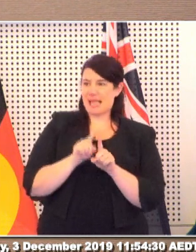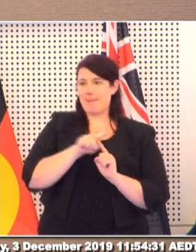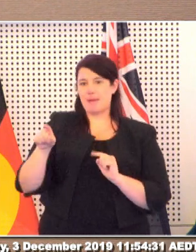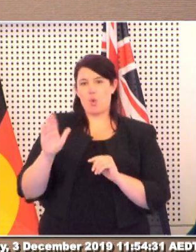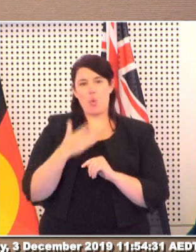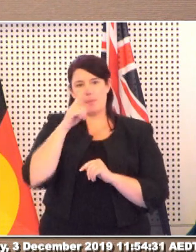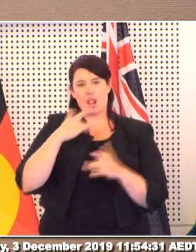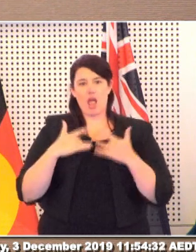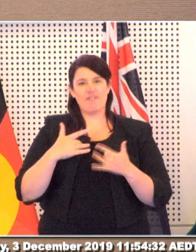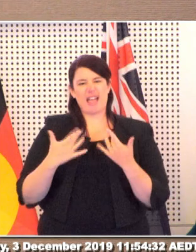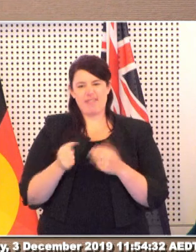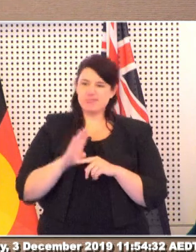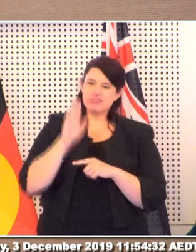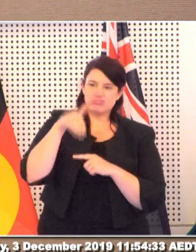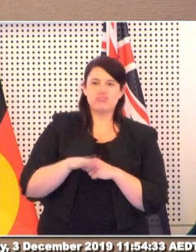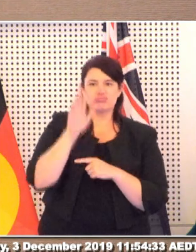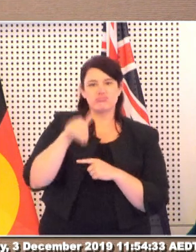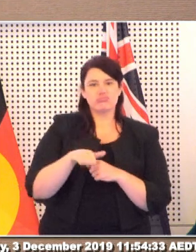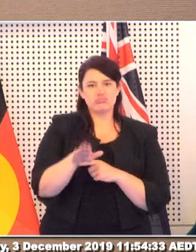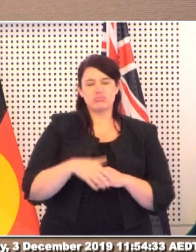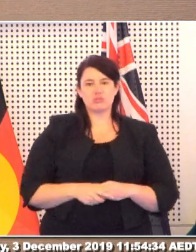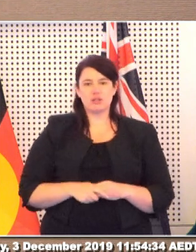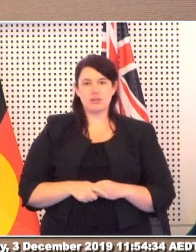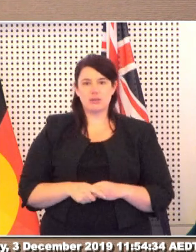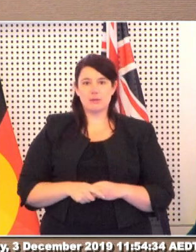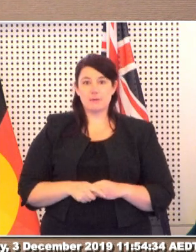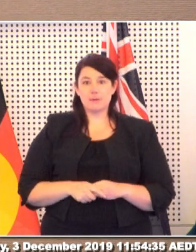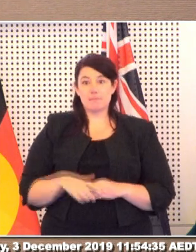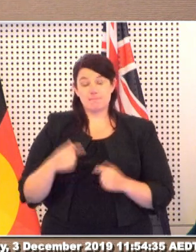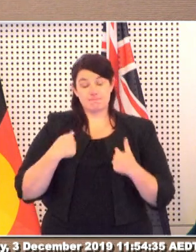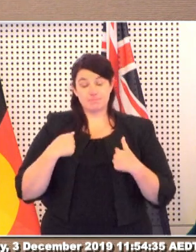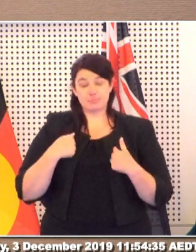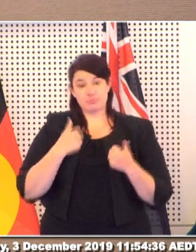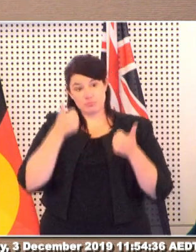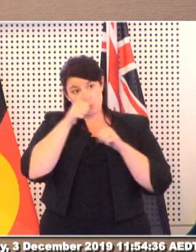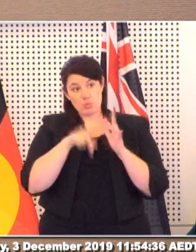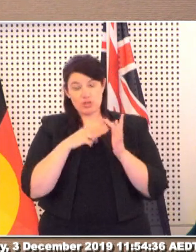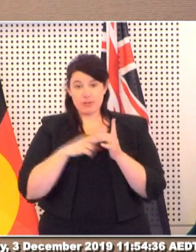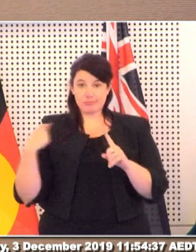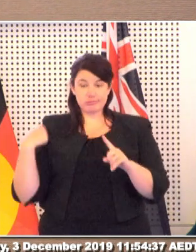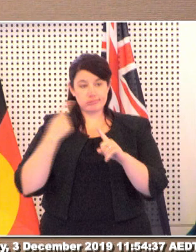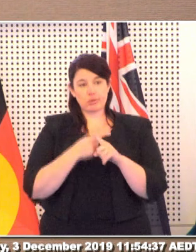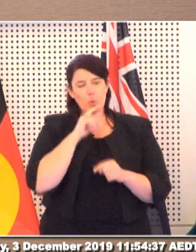The whole 20 years that I knew Jan, though, she made continued complaints about the quality of care that she received.